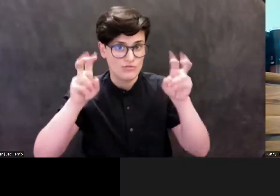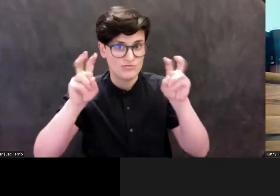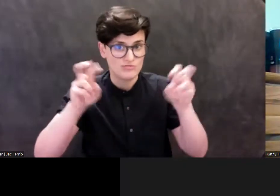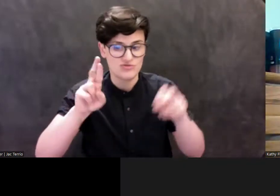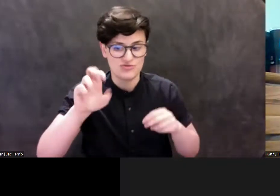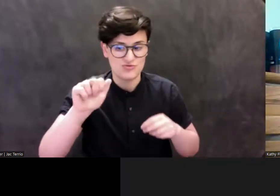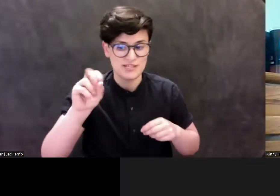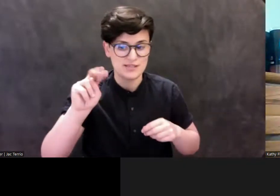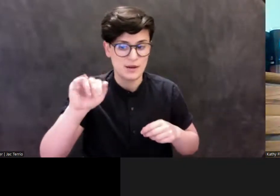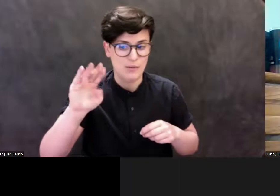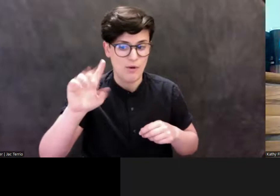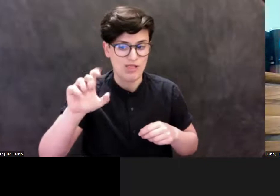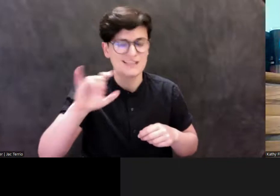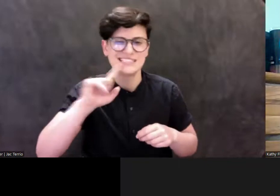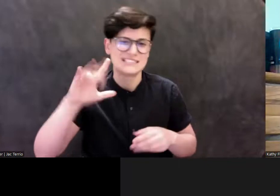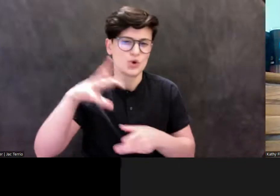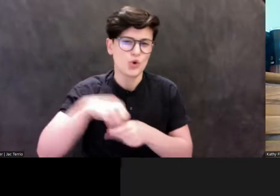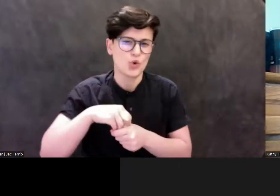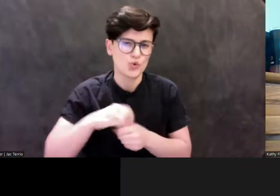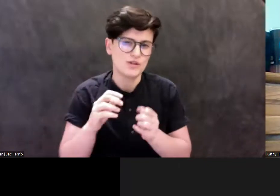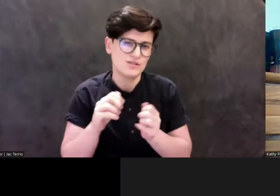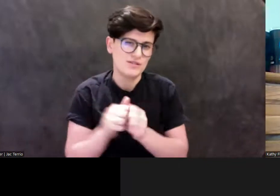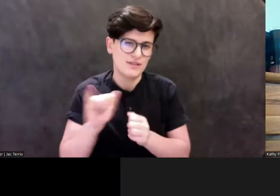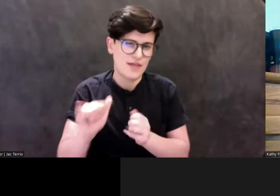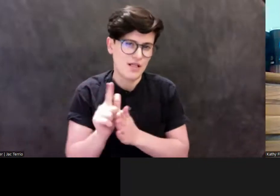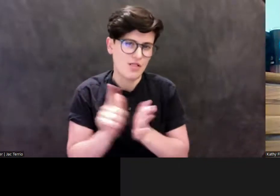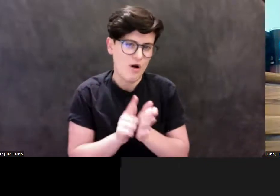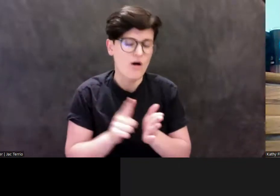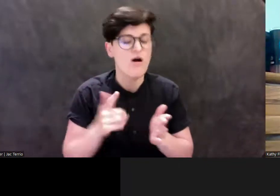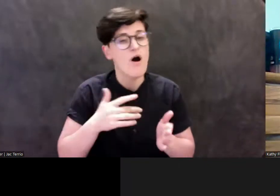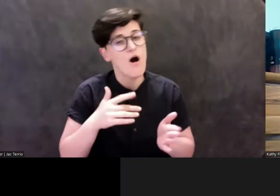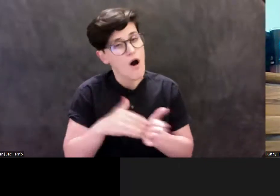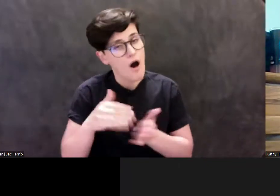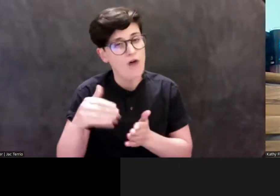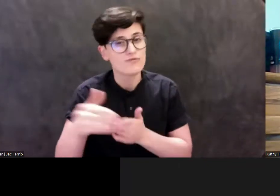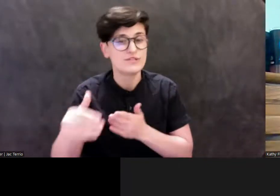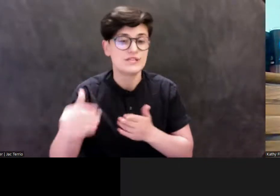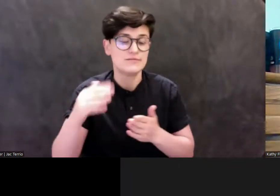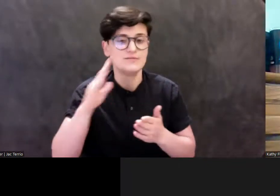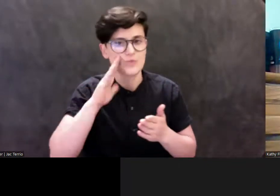And what often becomes a point of contention is what a tenant might consider reasonable